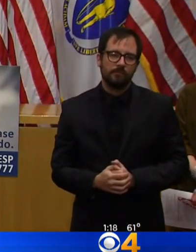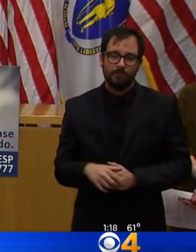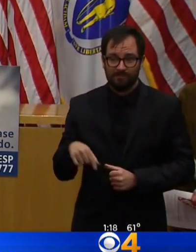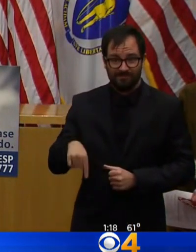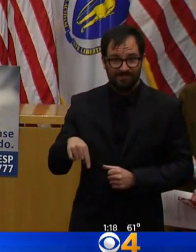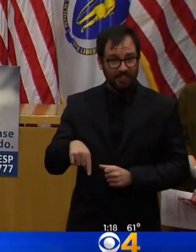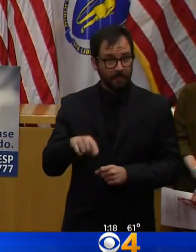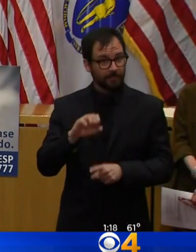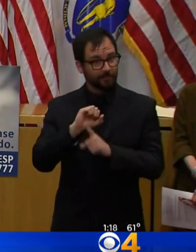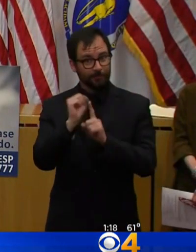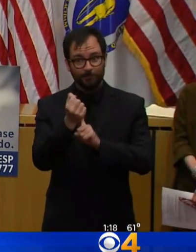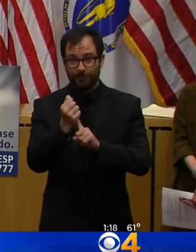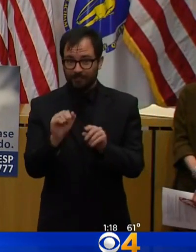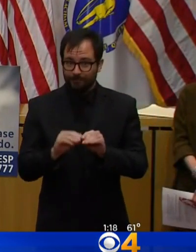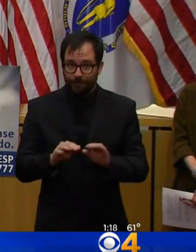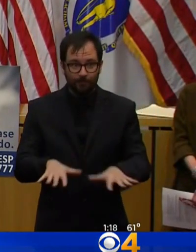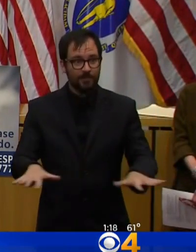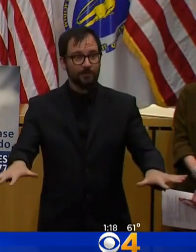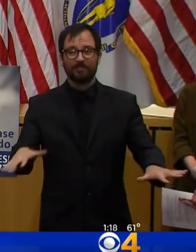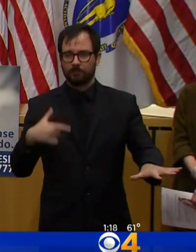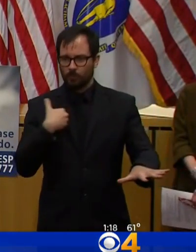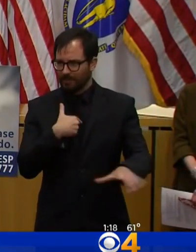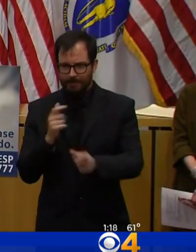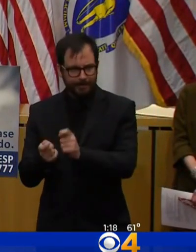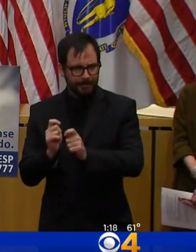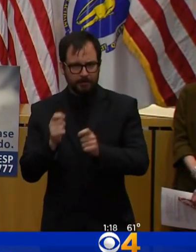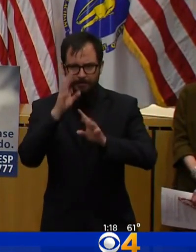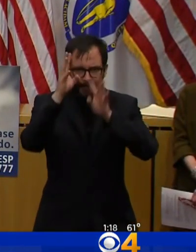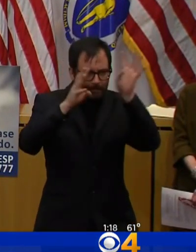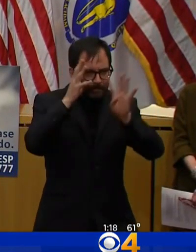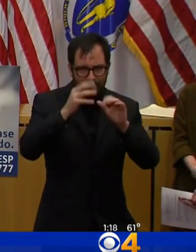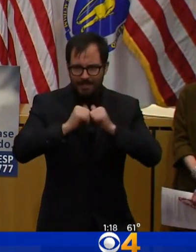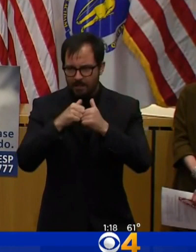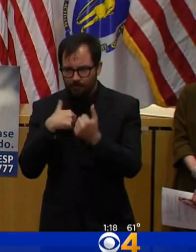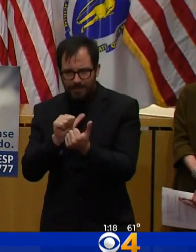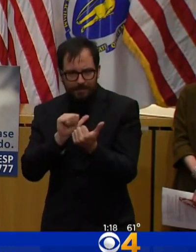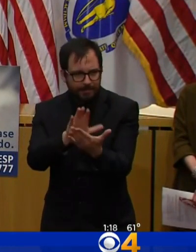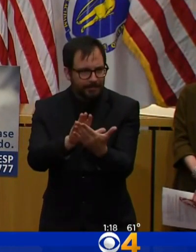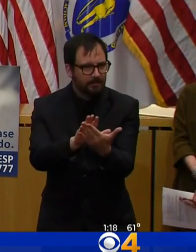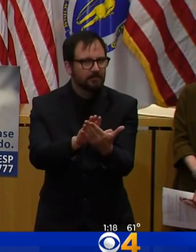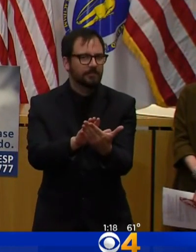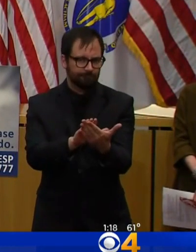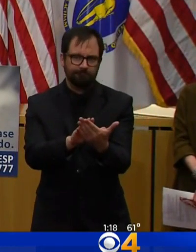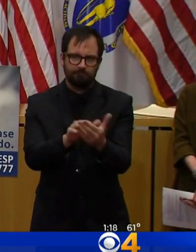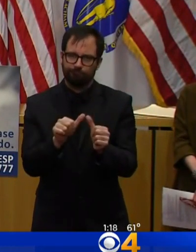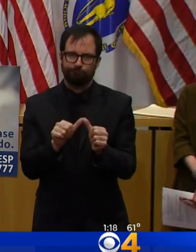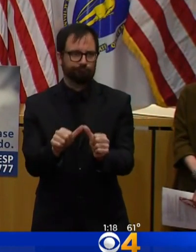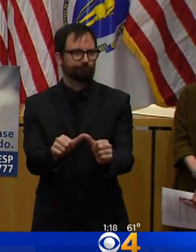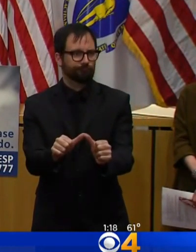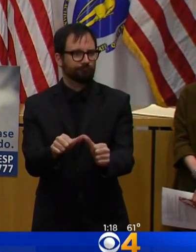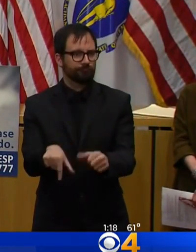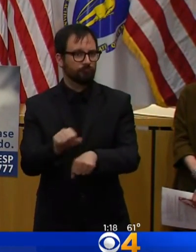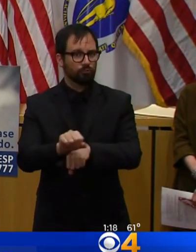ADAPT OUR APPROACH TO SUPPORT THESE CRITICAL FACILITIES AND THE PEOPLE WHO LIVE AND WORK